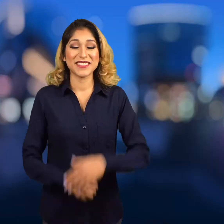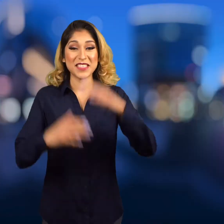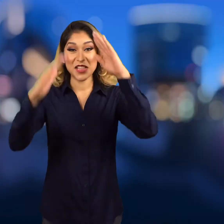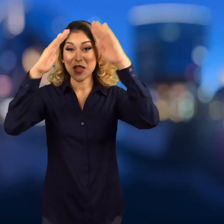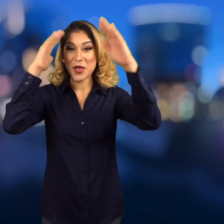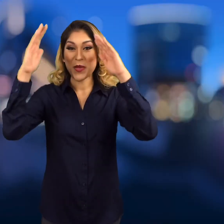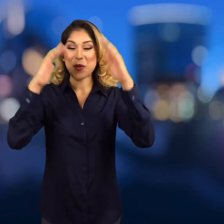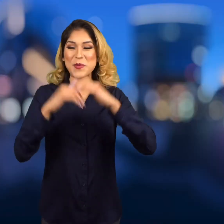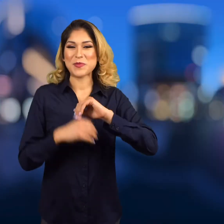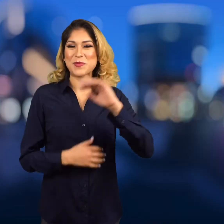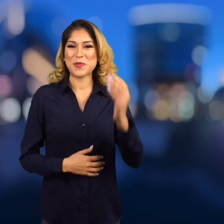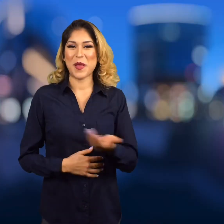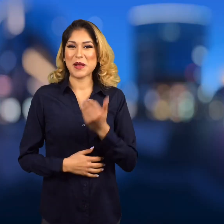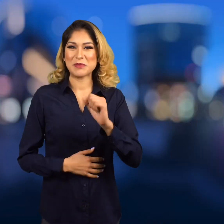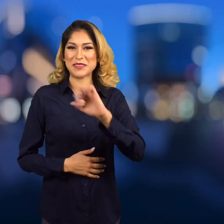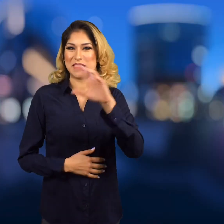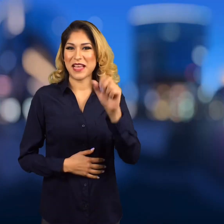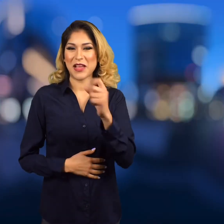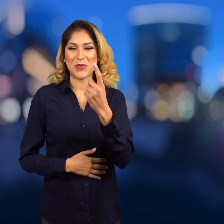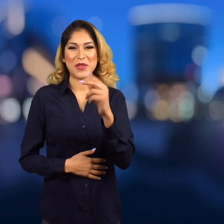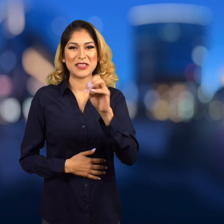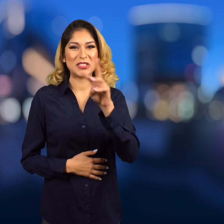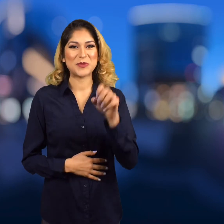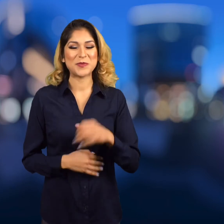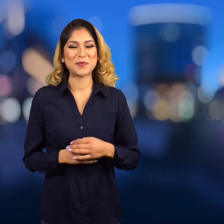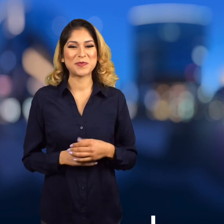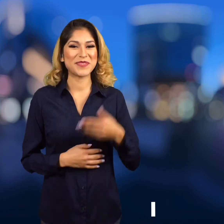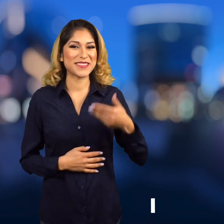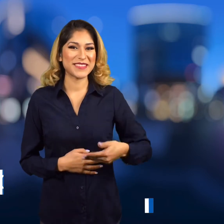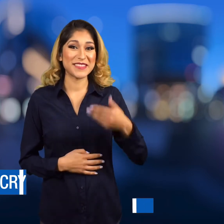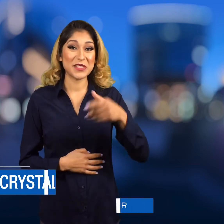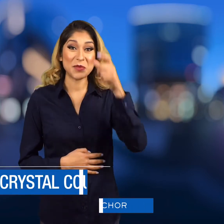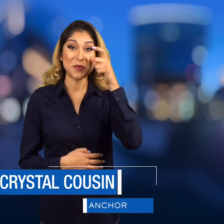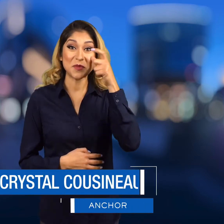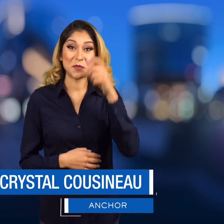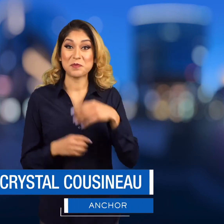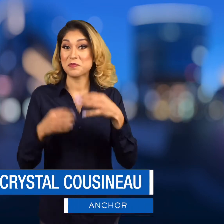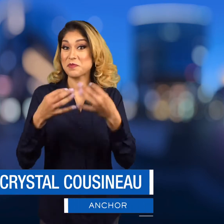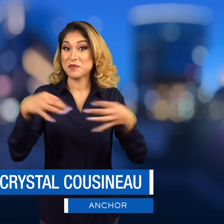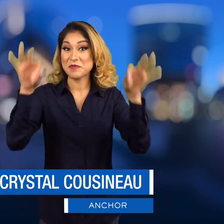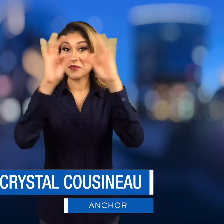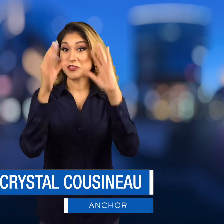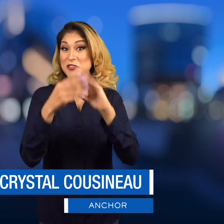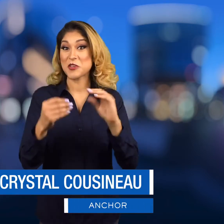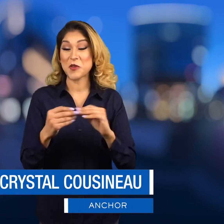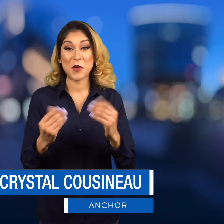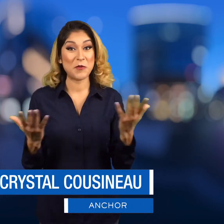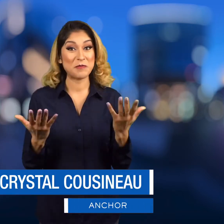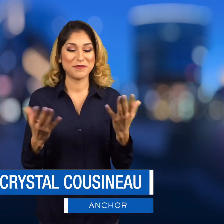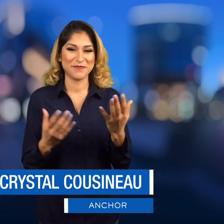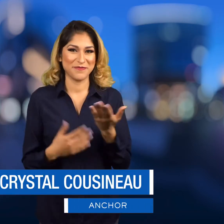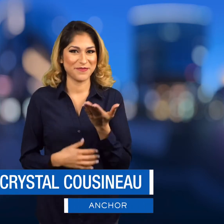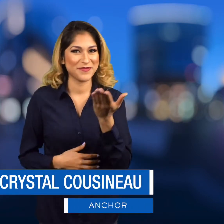Hello everyone. Welcome to Sign1News. I am Crystal Cousineau. And here are your top stories for today.